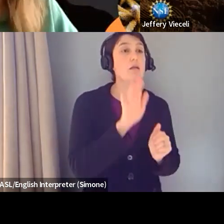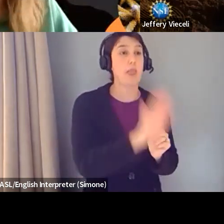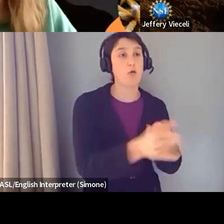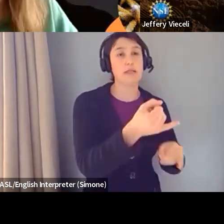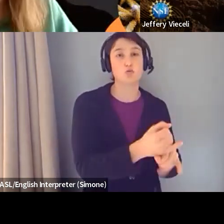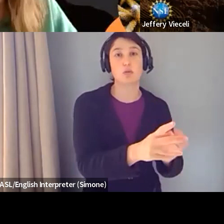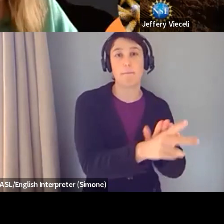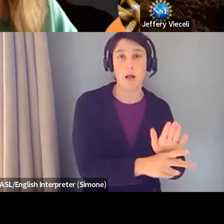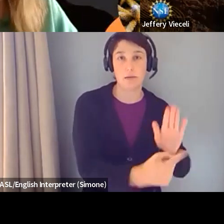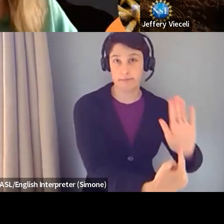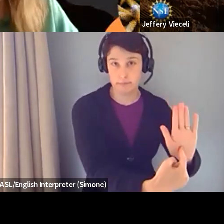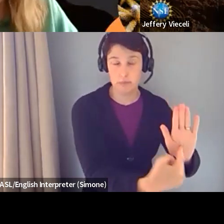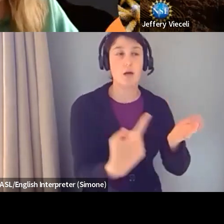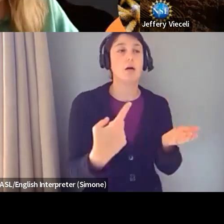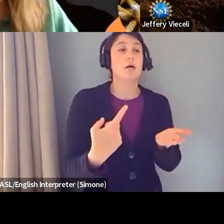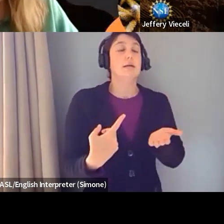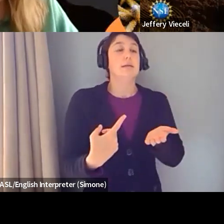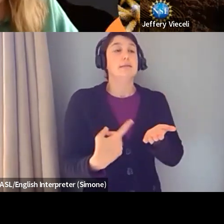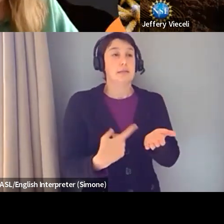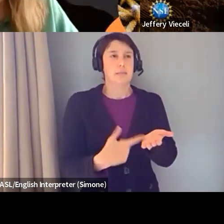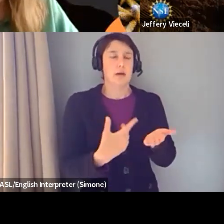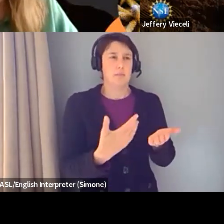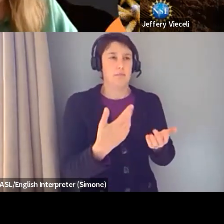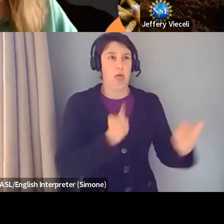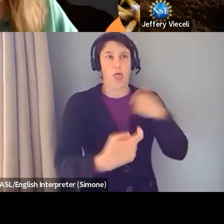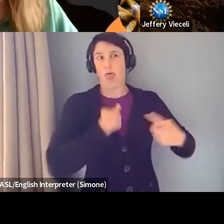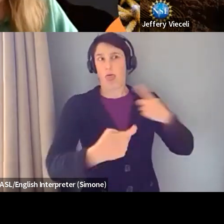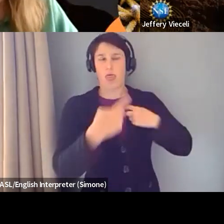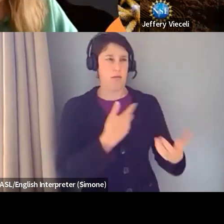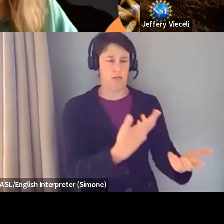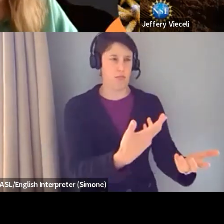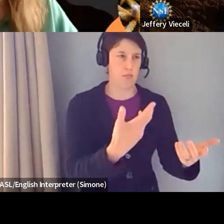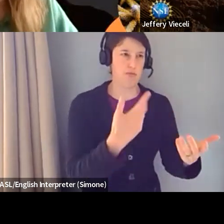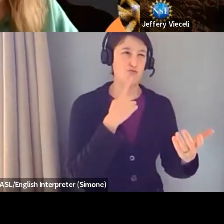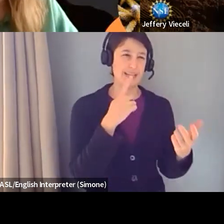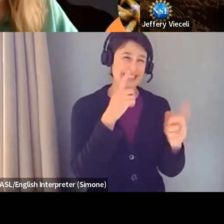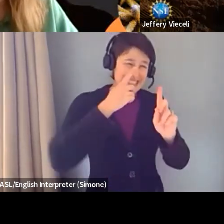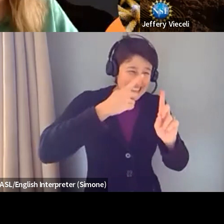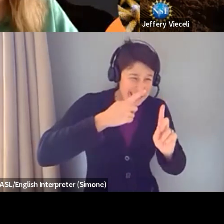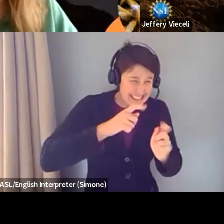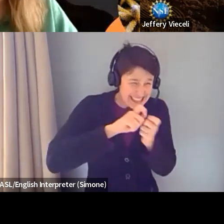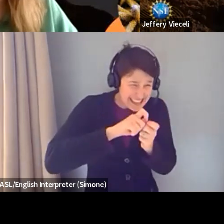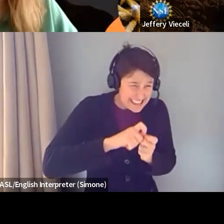Sometimes we do get a lot of questions about just really nuanced questions that sometimes